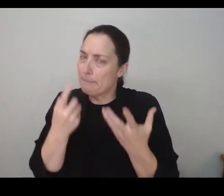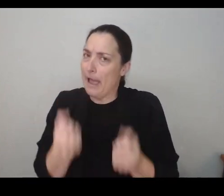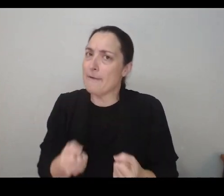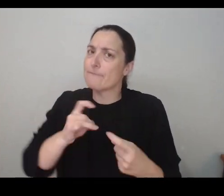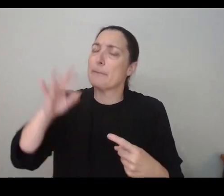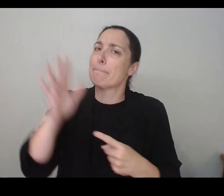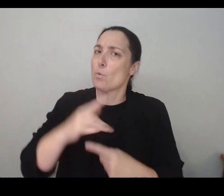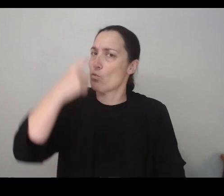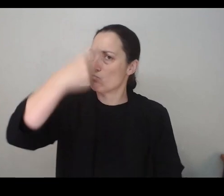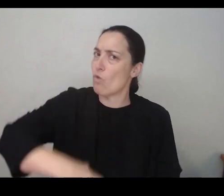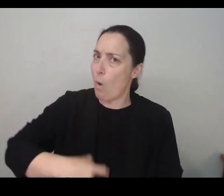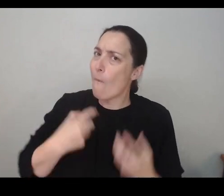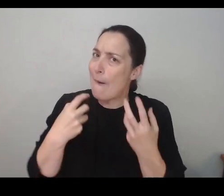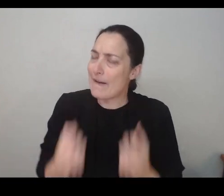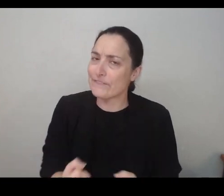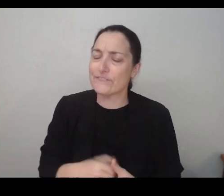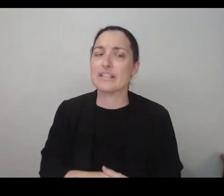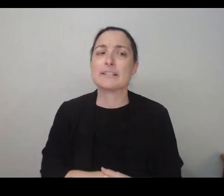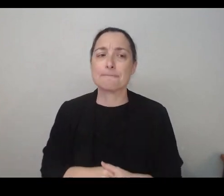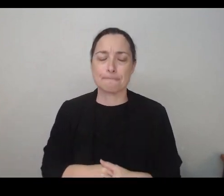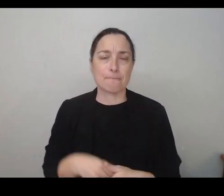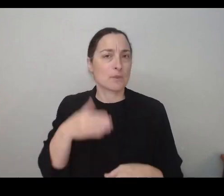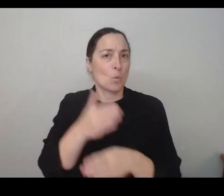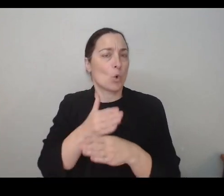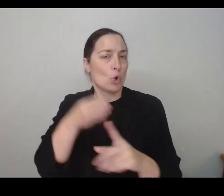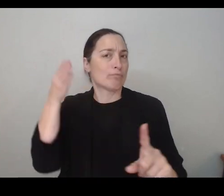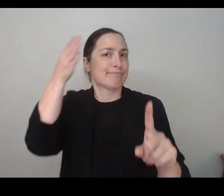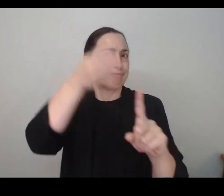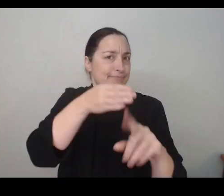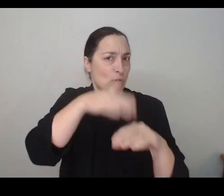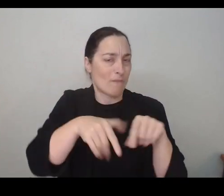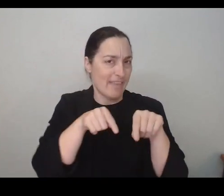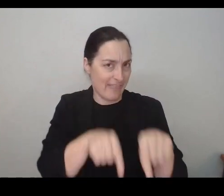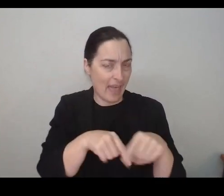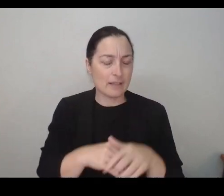So we are working towards that. We already like made some agreements